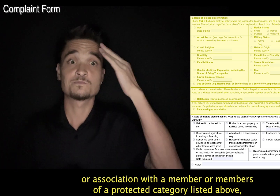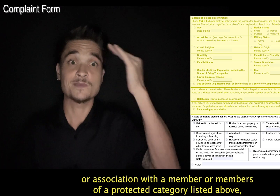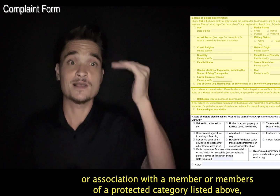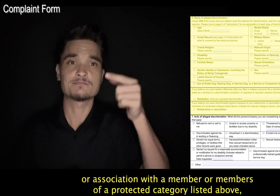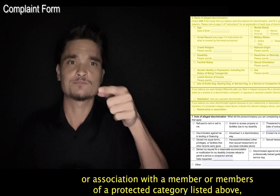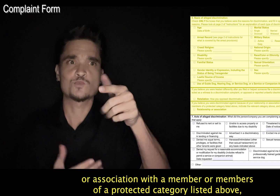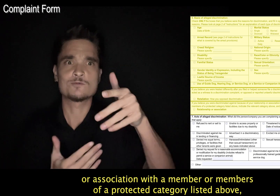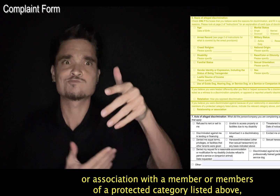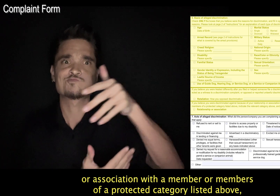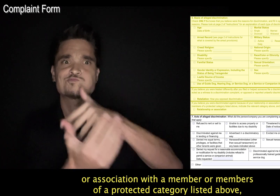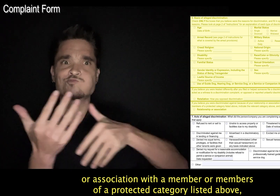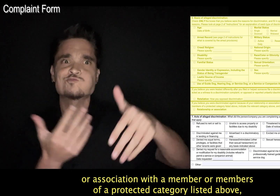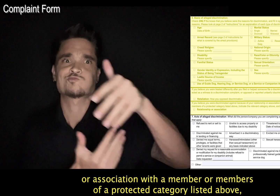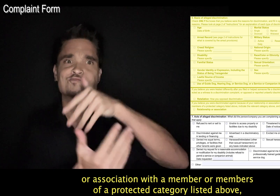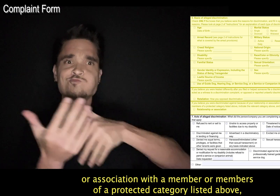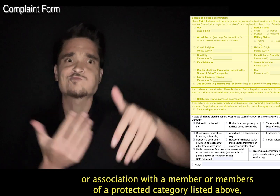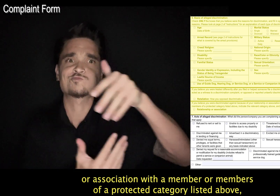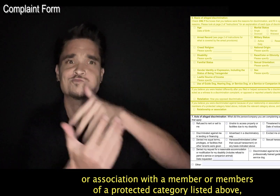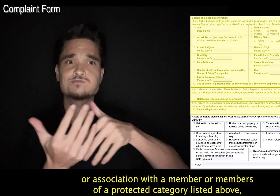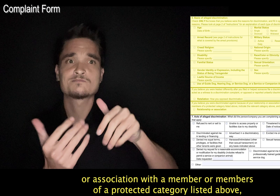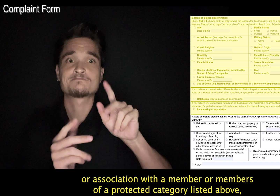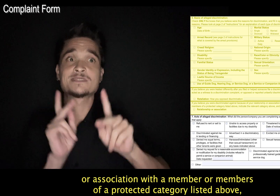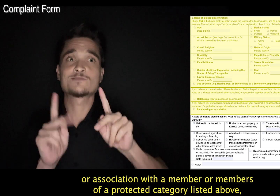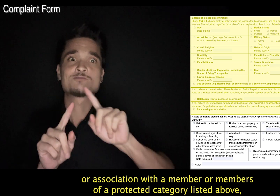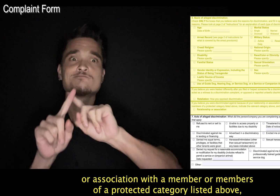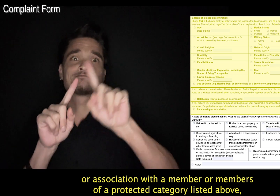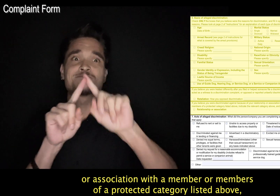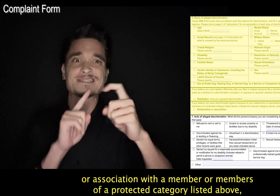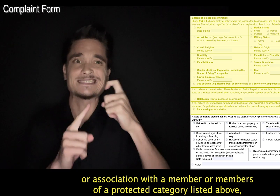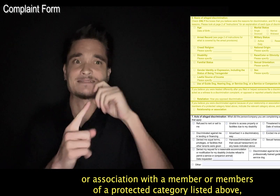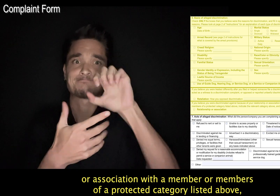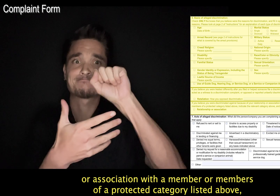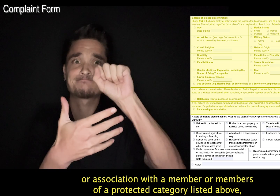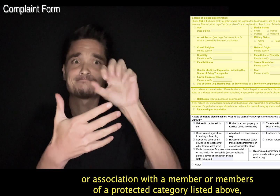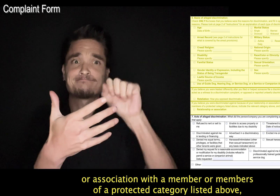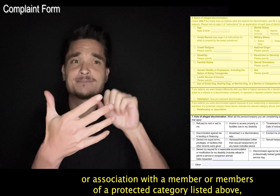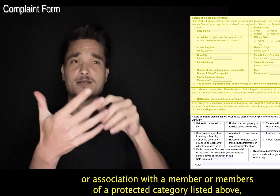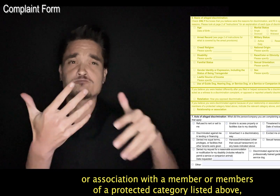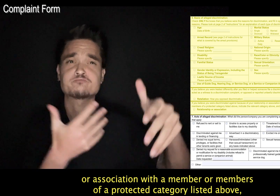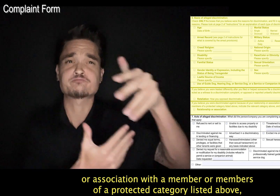or association with a member or members of a protected category listed above,